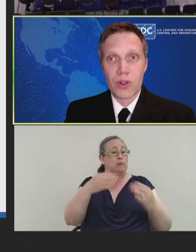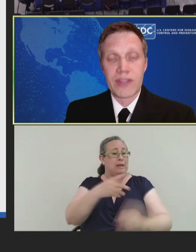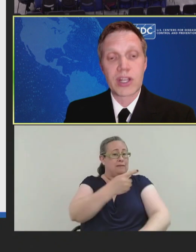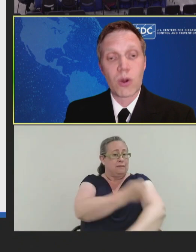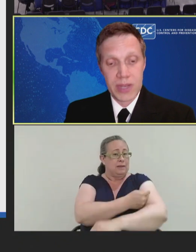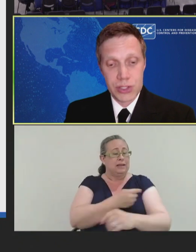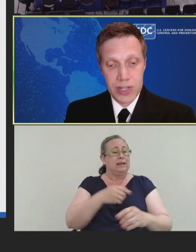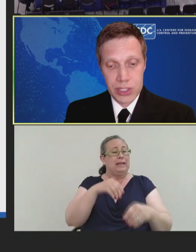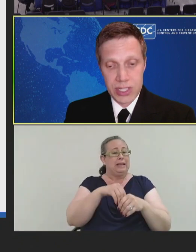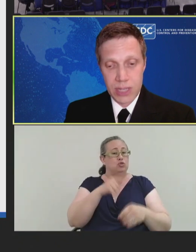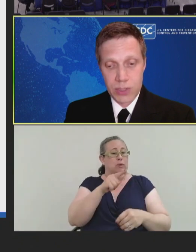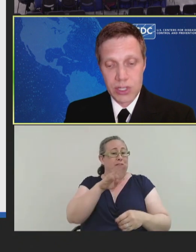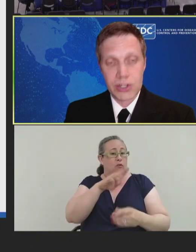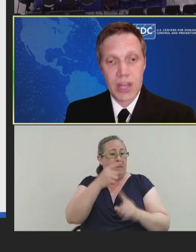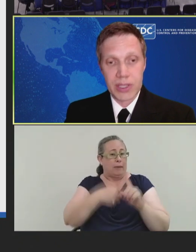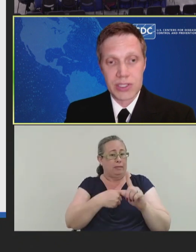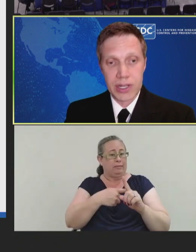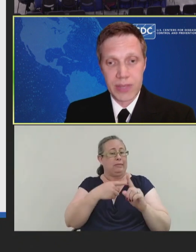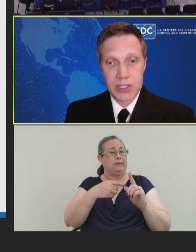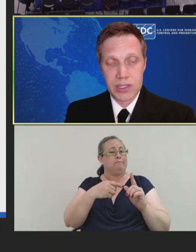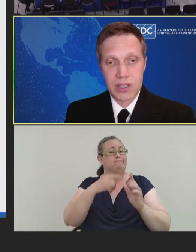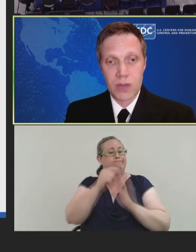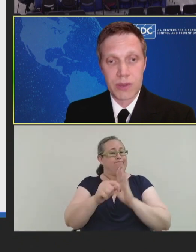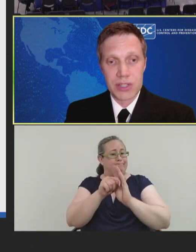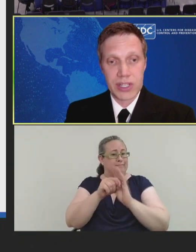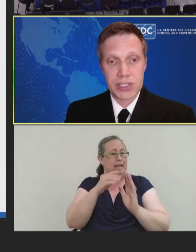then co-administration data, which Dr. Hopkins already mentioned. Co-administration is such